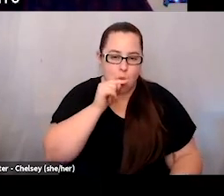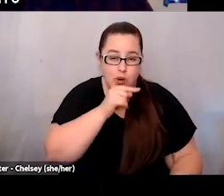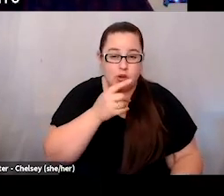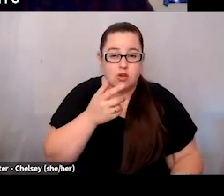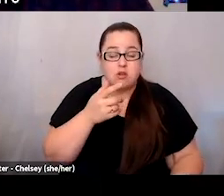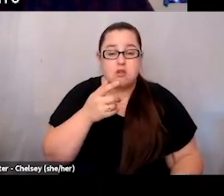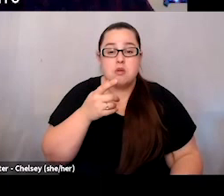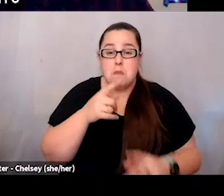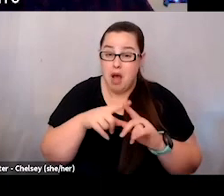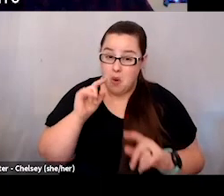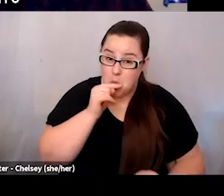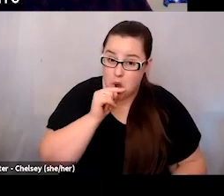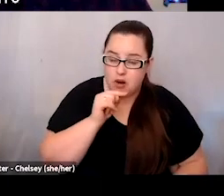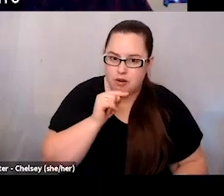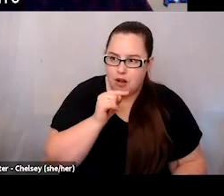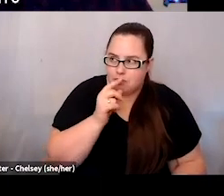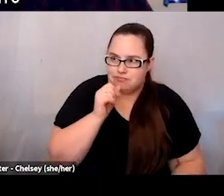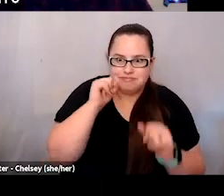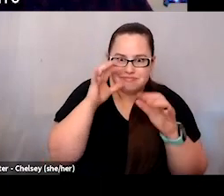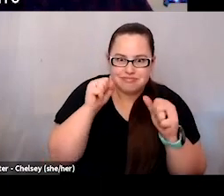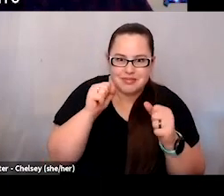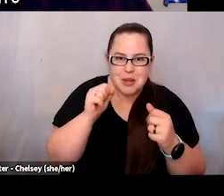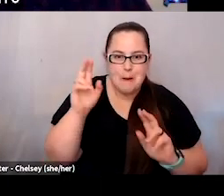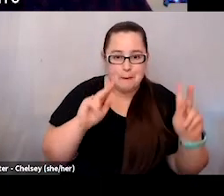absolutely incredible invention. It's a human inventions, might be one of the greatest